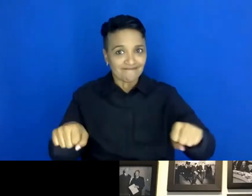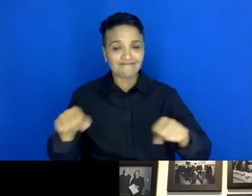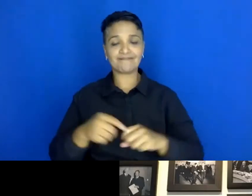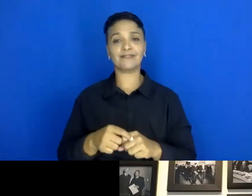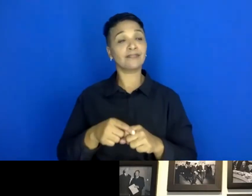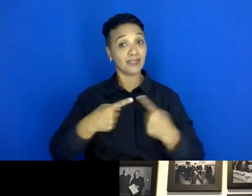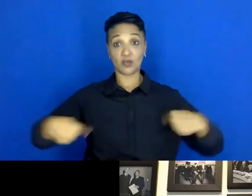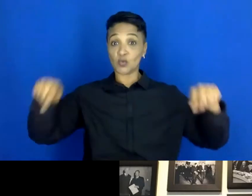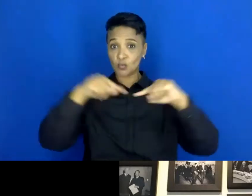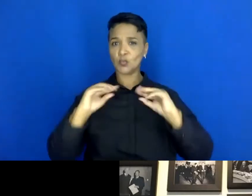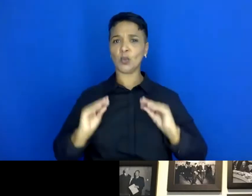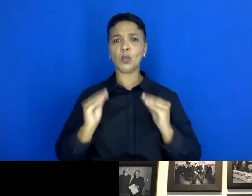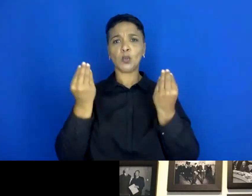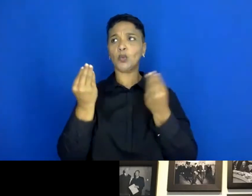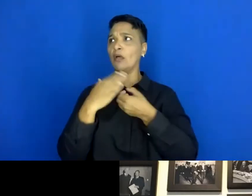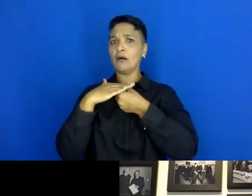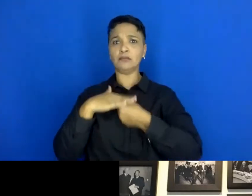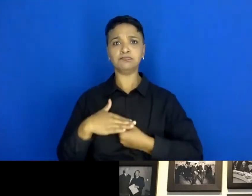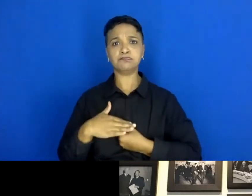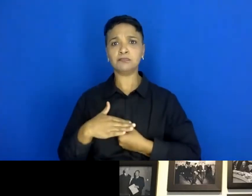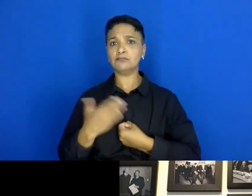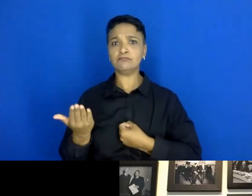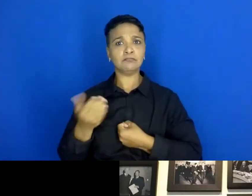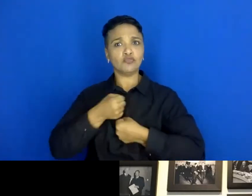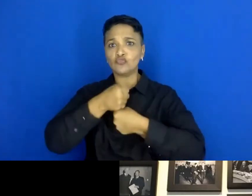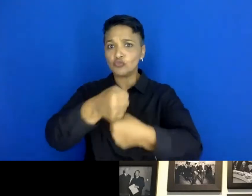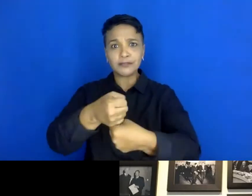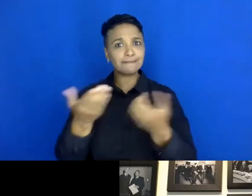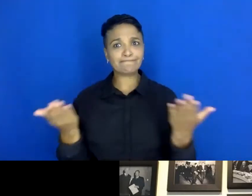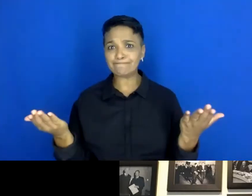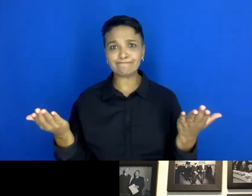underrepresented community within mainstream youth circles have this opportunity today